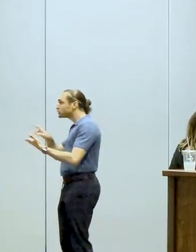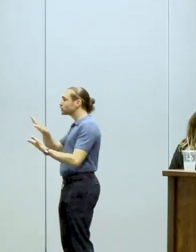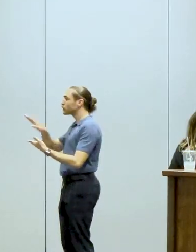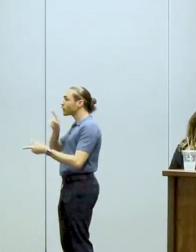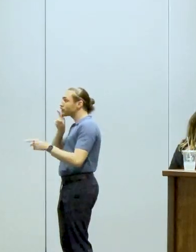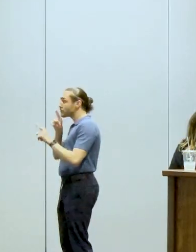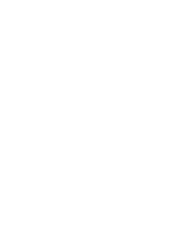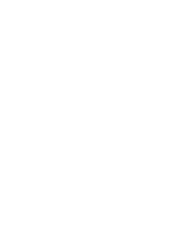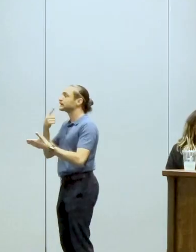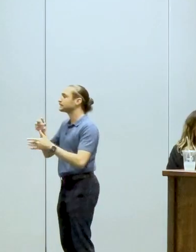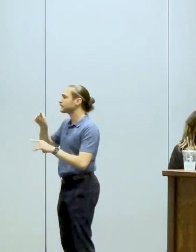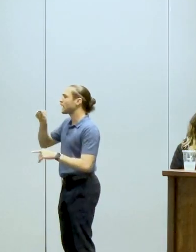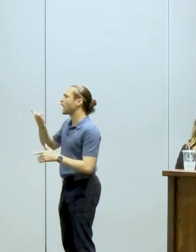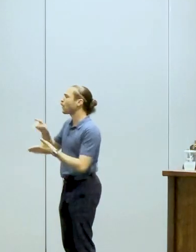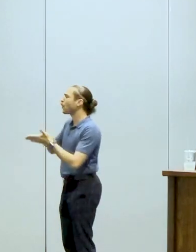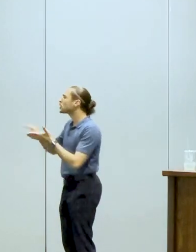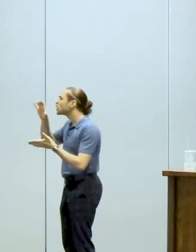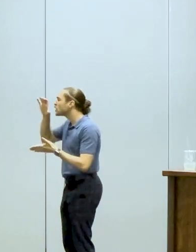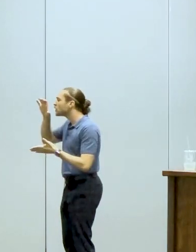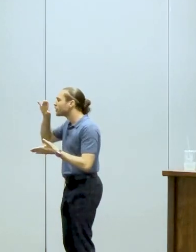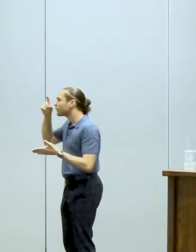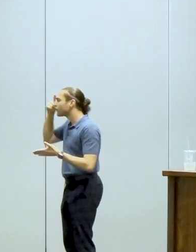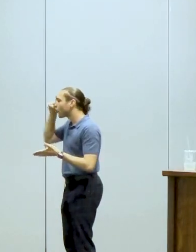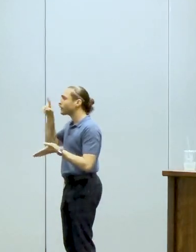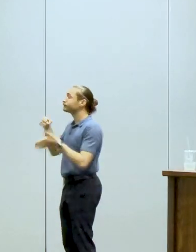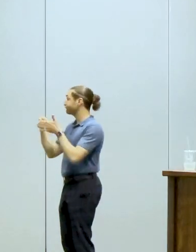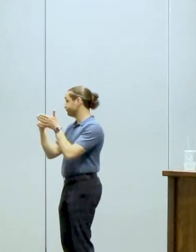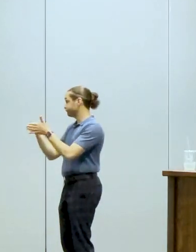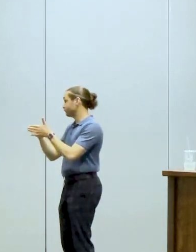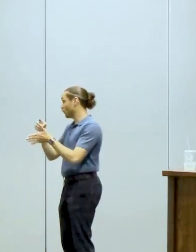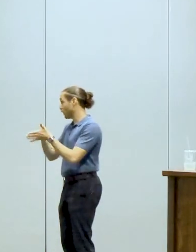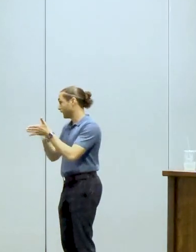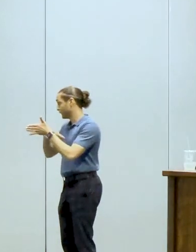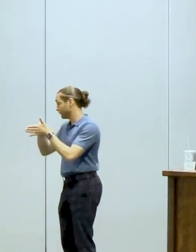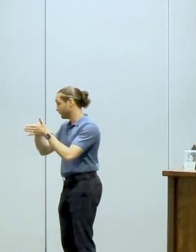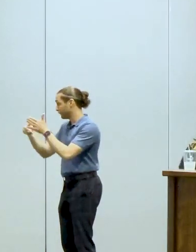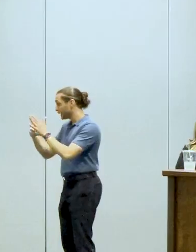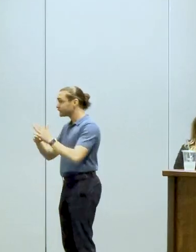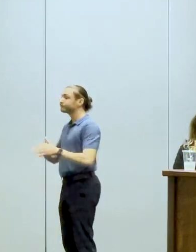output. Examples of AI prompts summarize this lecture in simple